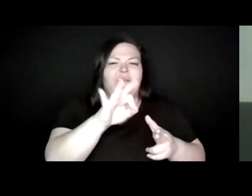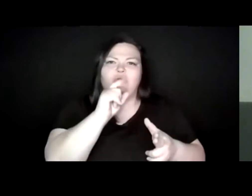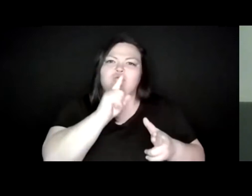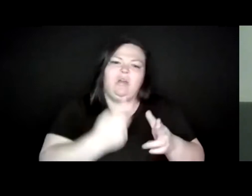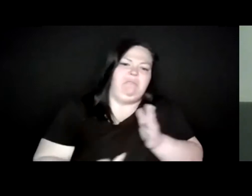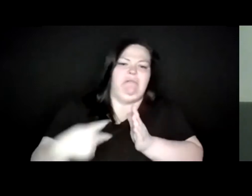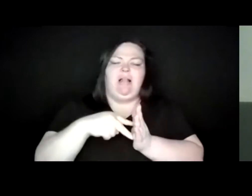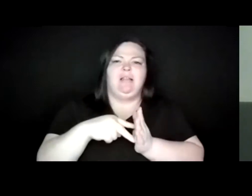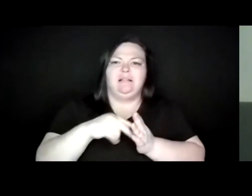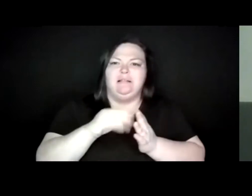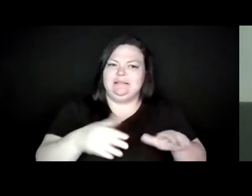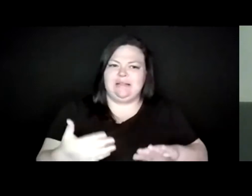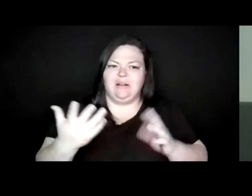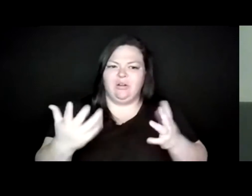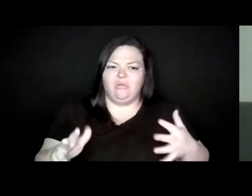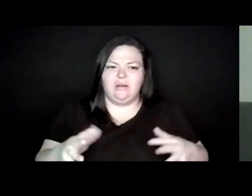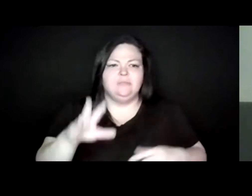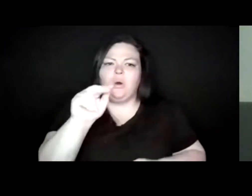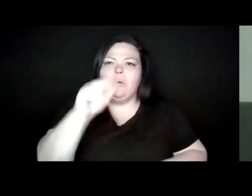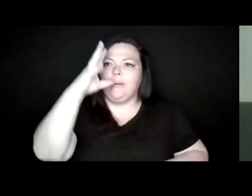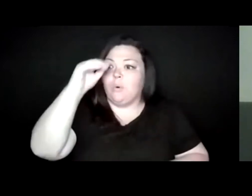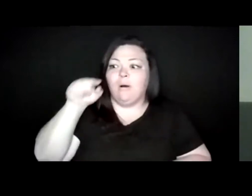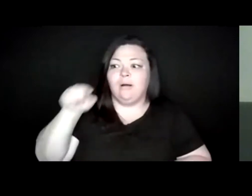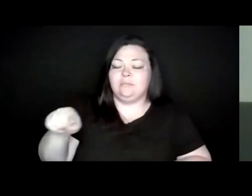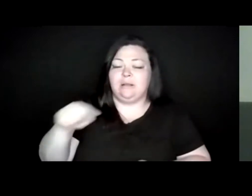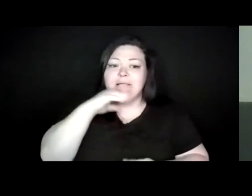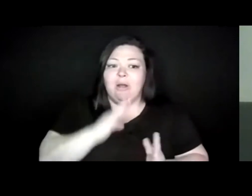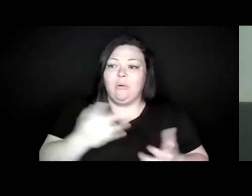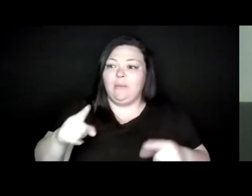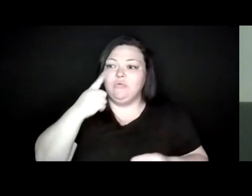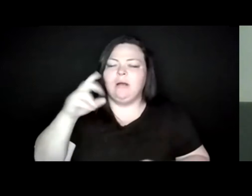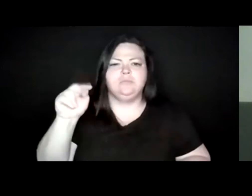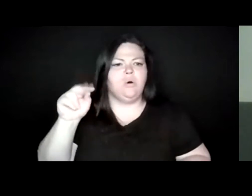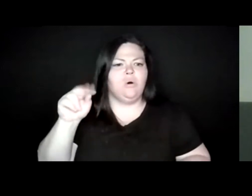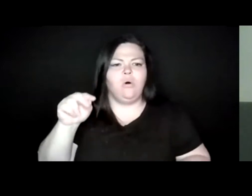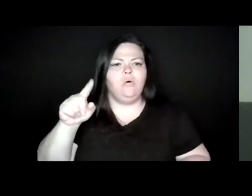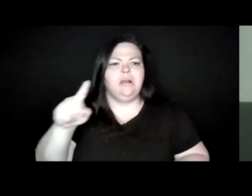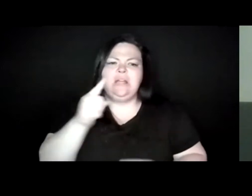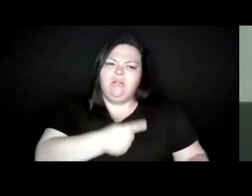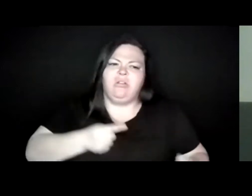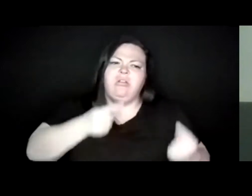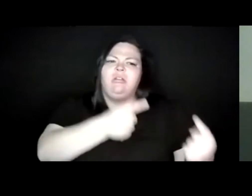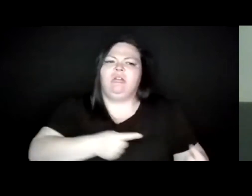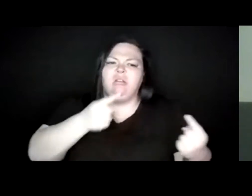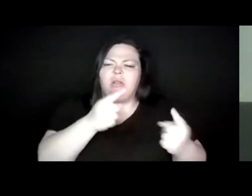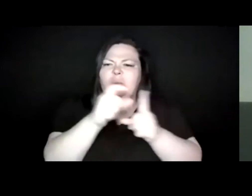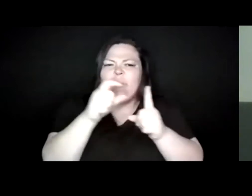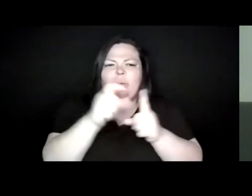no, the boy isn’t a liar when he cries// he wrestles limp words / throat dying to make/